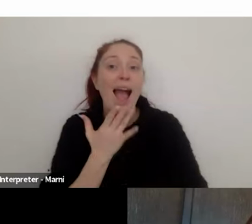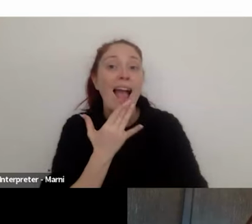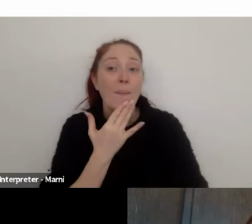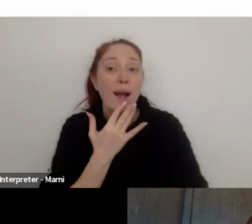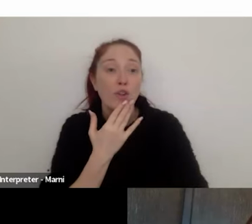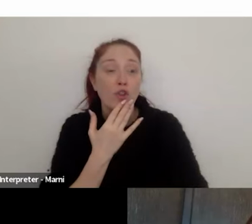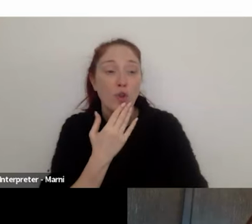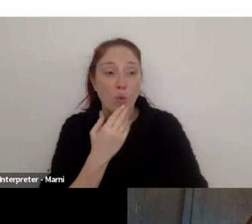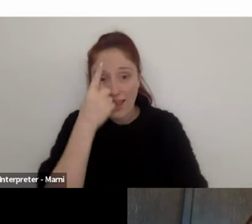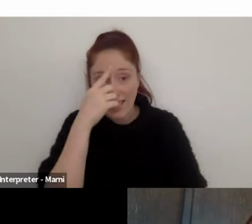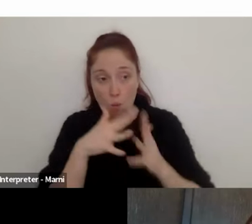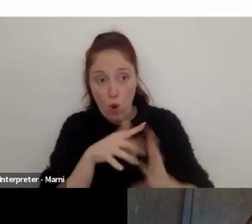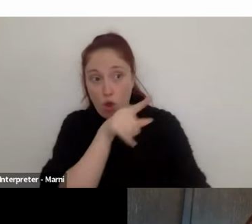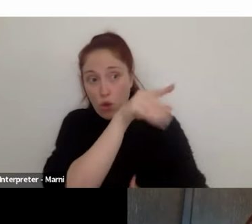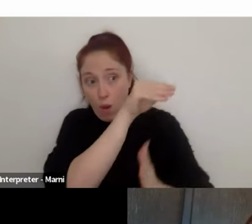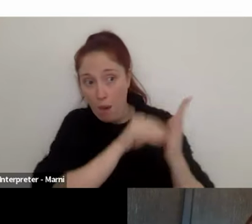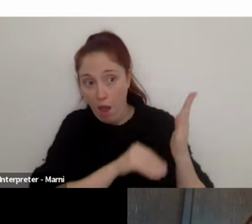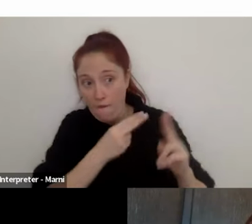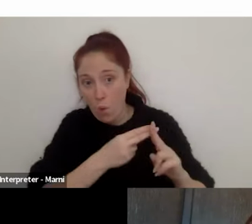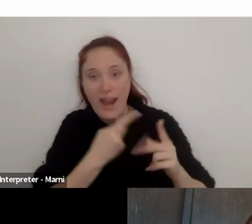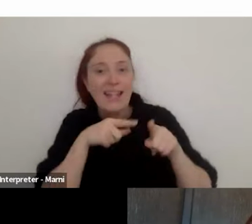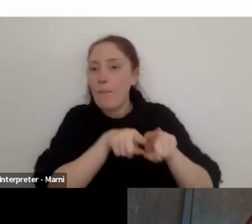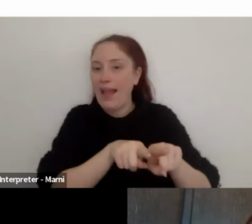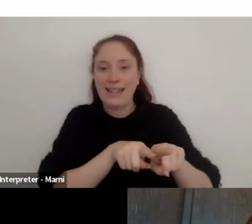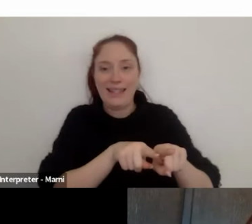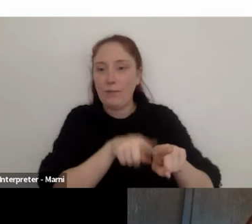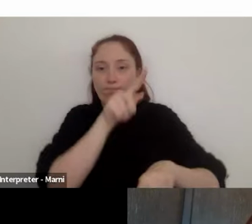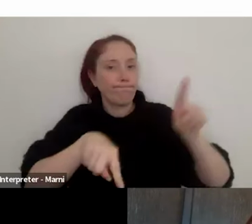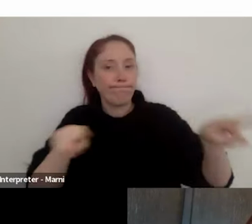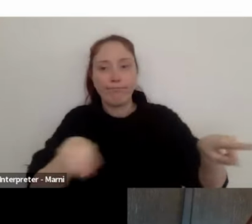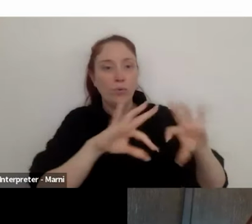stage 2 might be higher or lower. It will depend, and that is obviously something